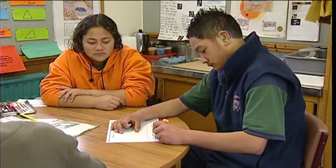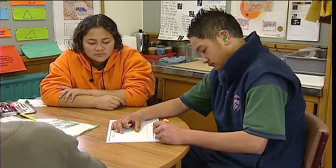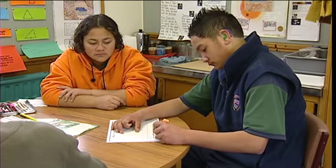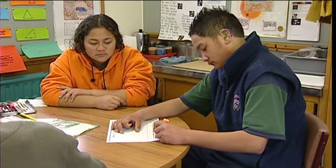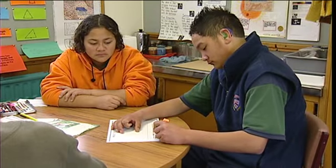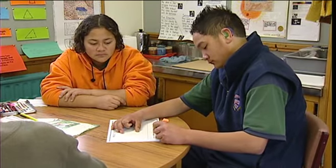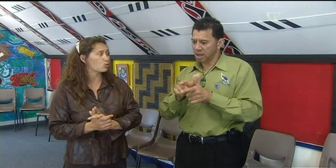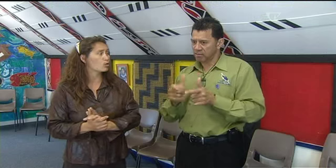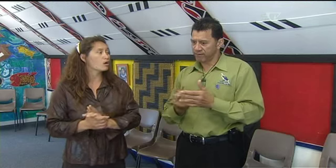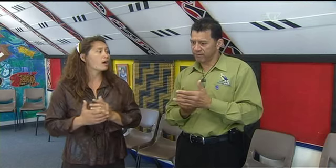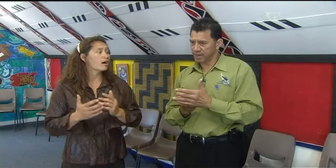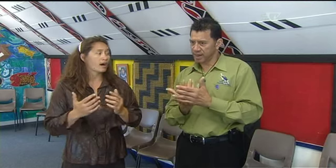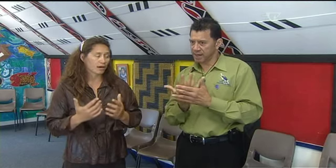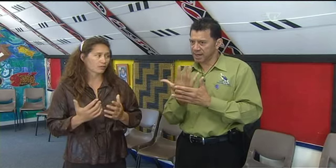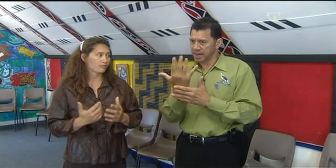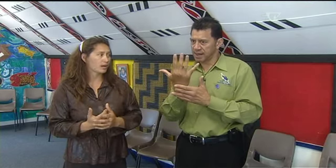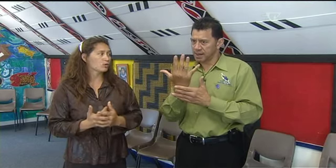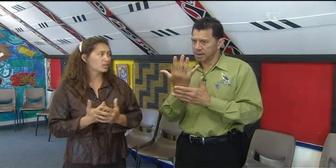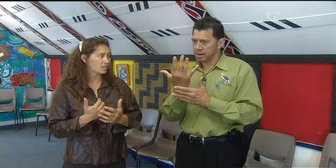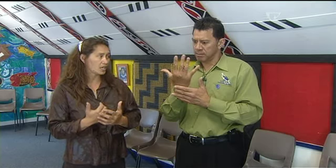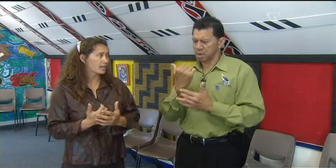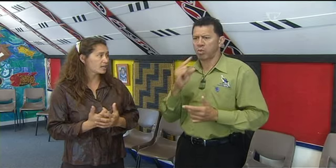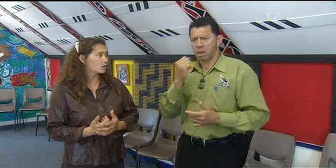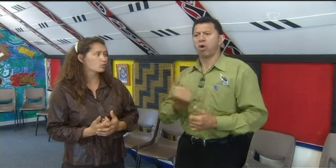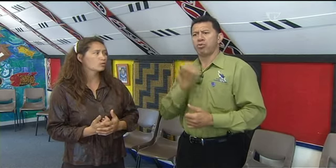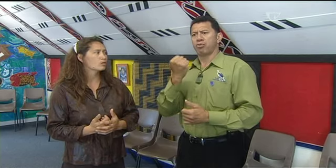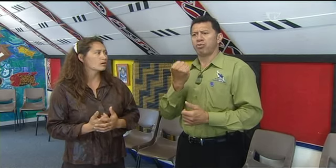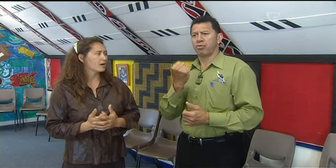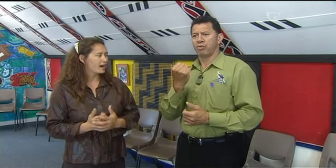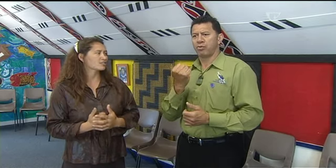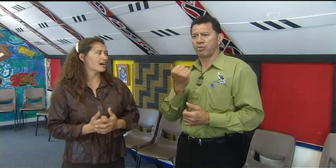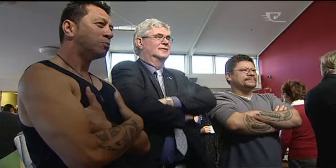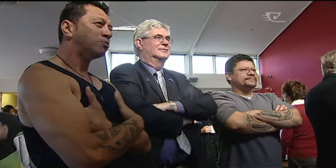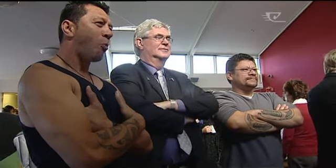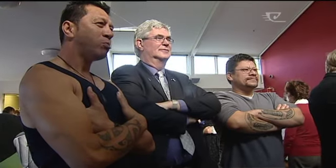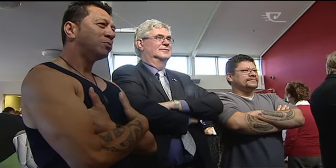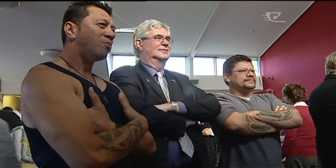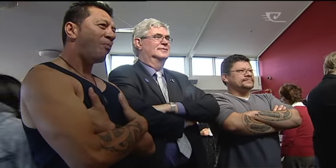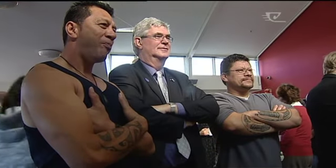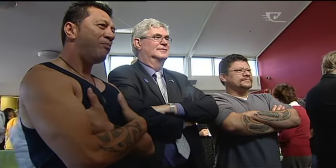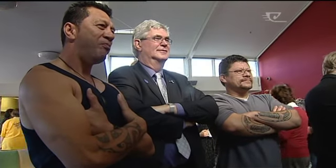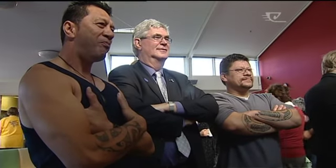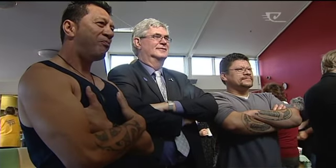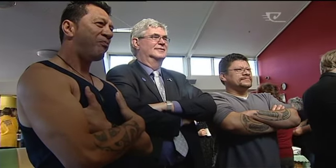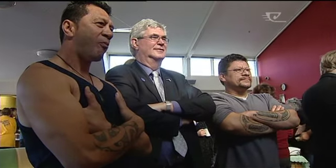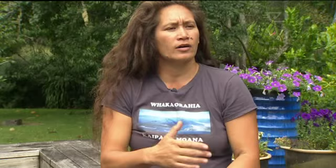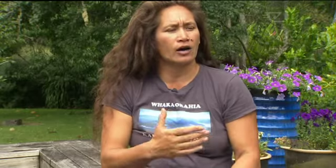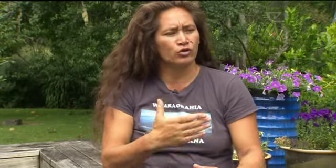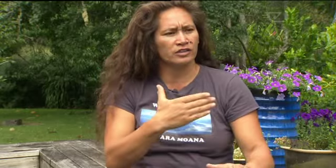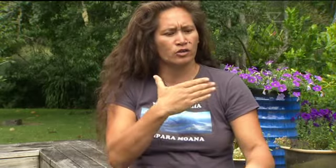and language have been interpreted for them, so changing that confusion has been a large part of her work over the years.